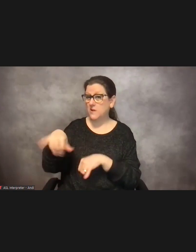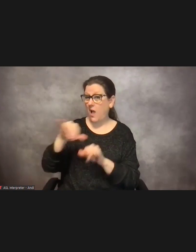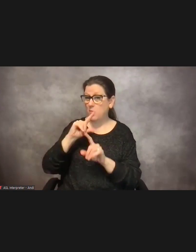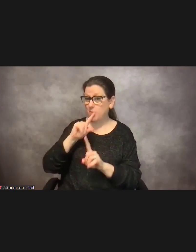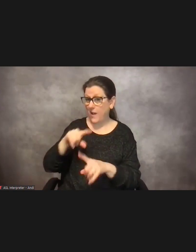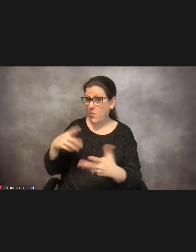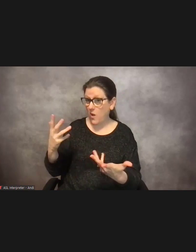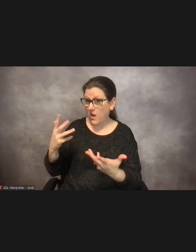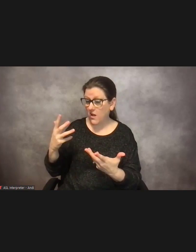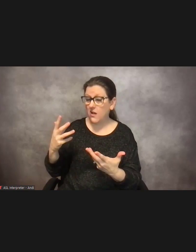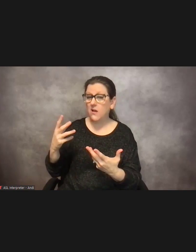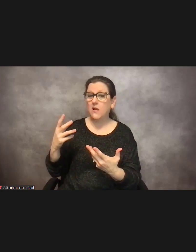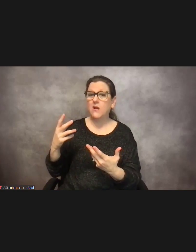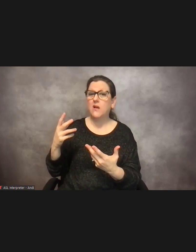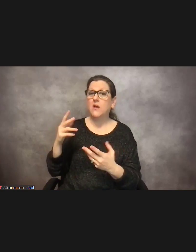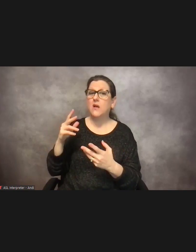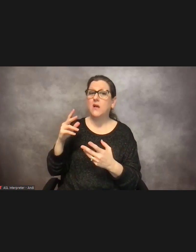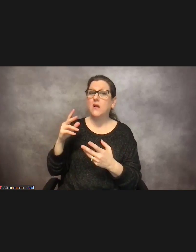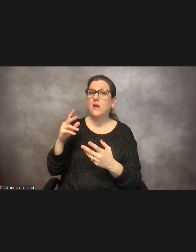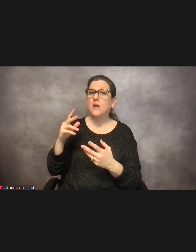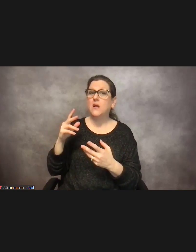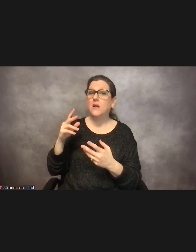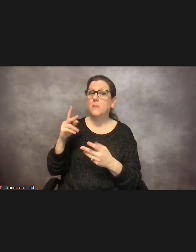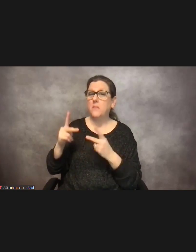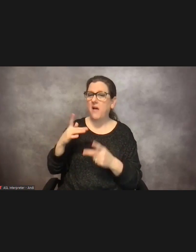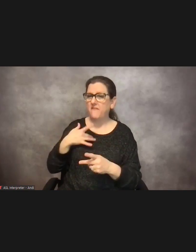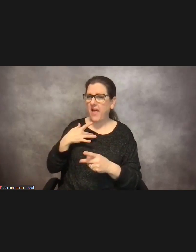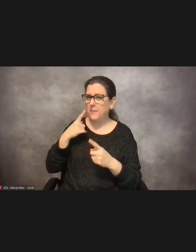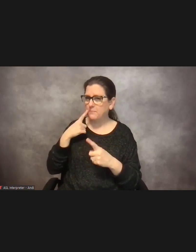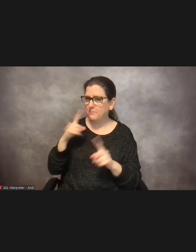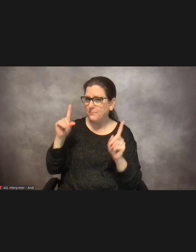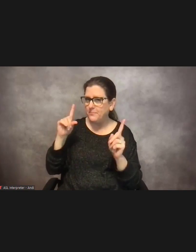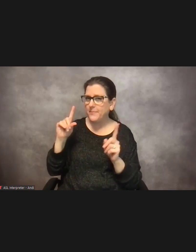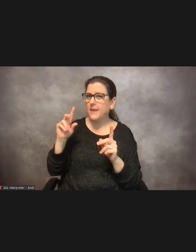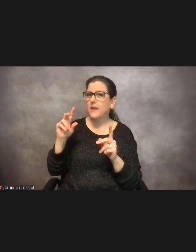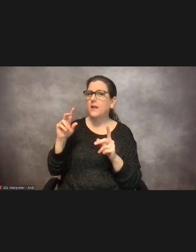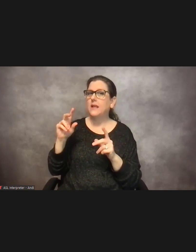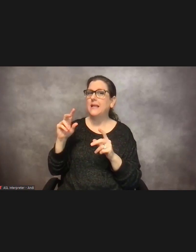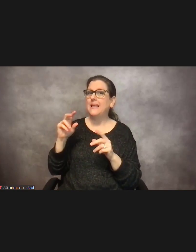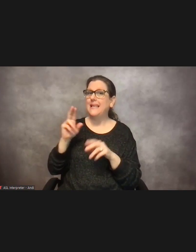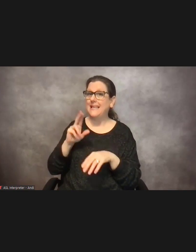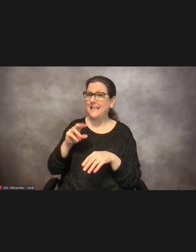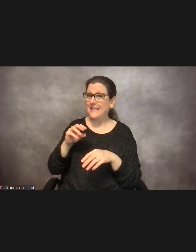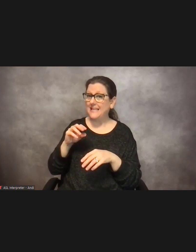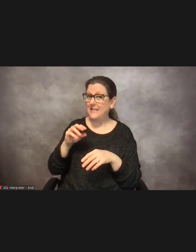common re response was that people were having success in those